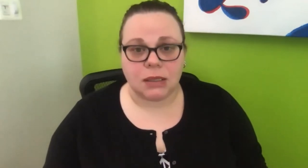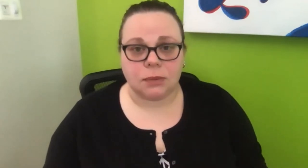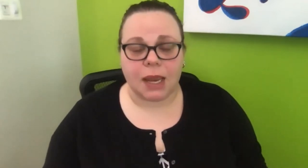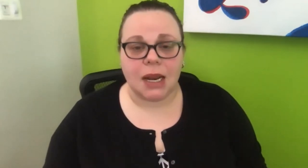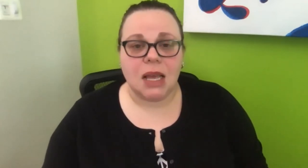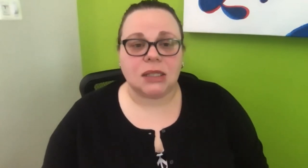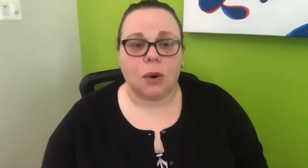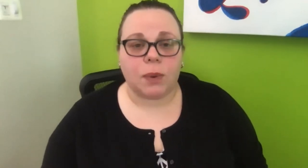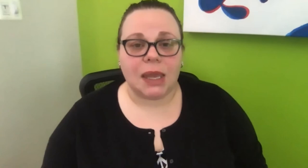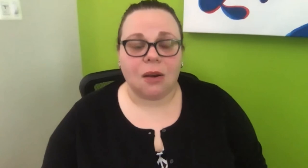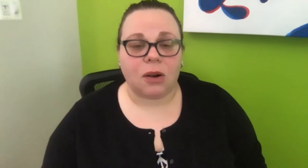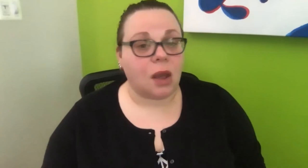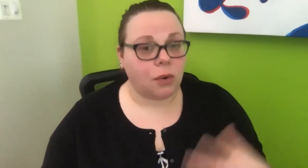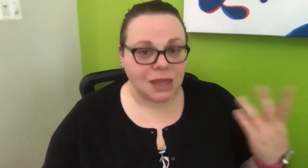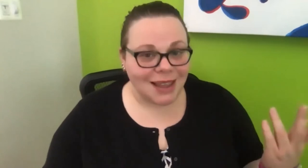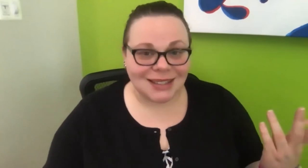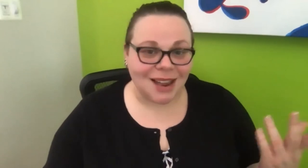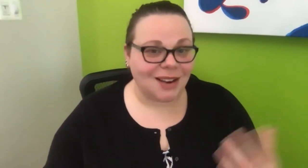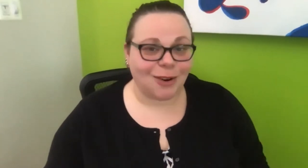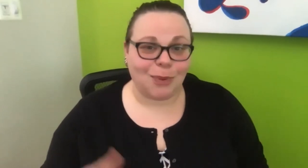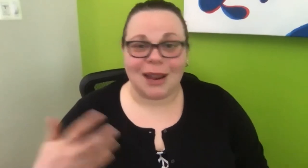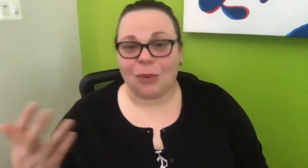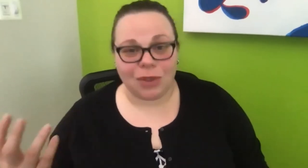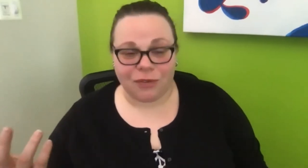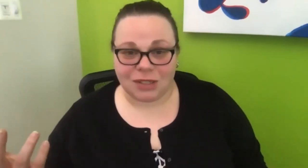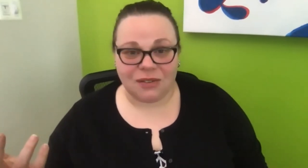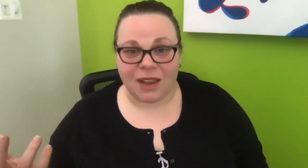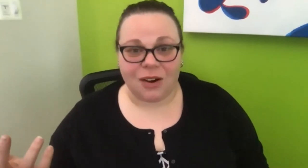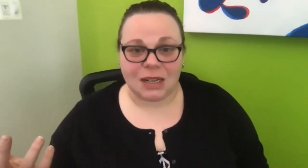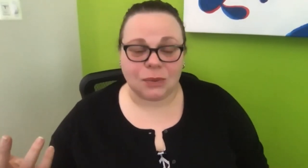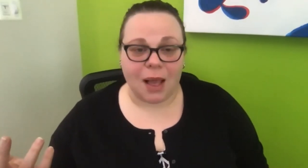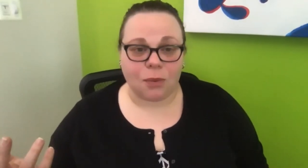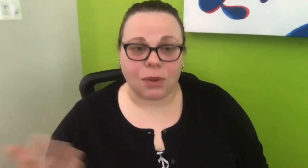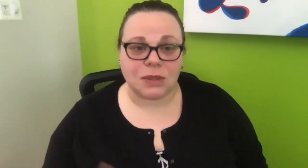So we are not only the last hired but now we’re the first fired, as well. We’re losing our jobs.